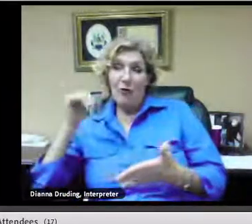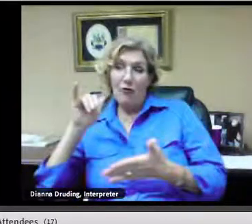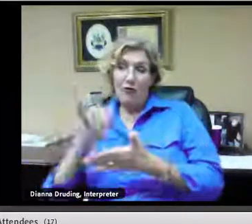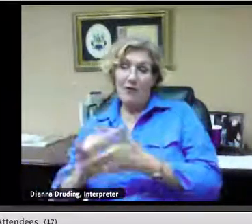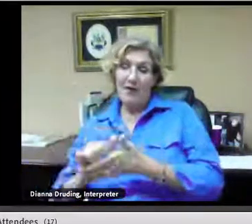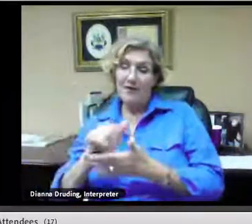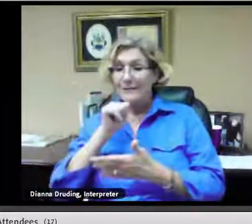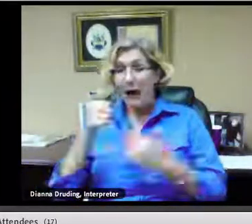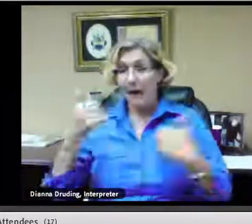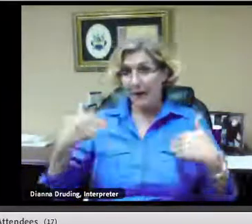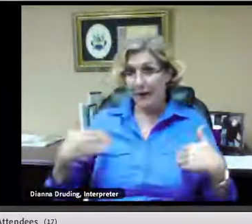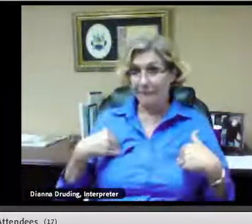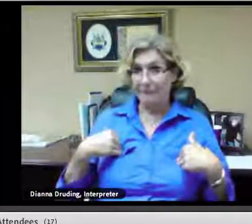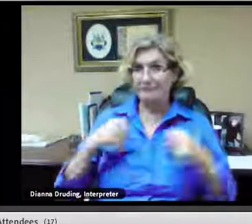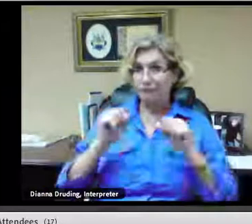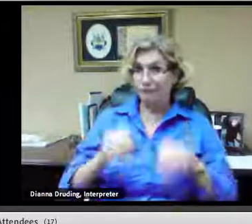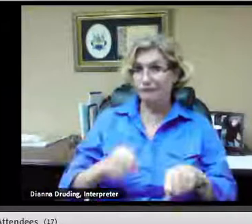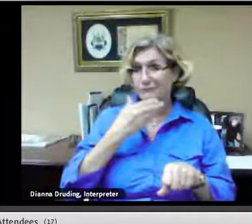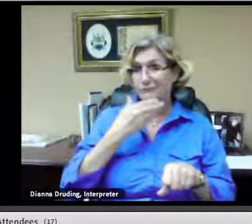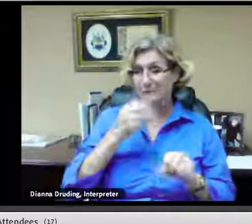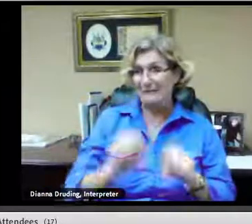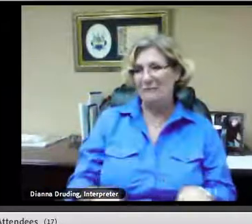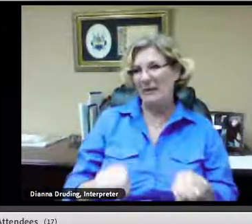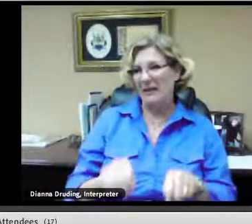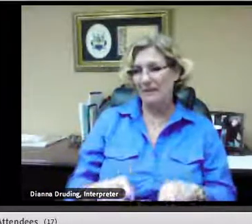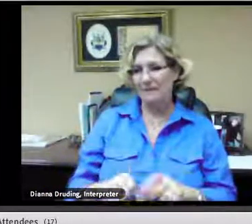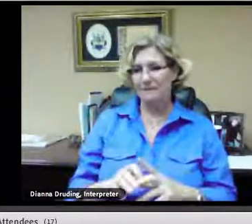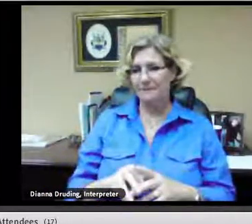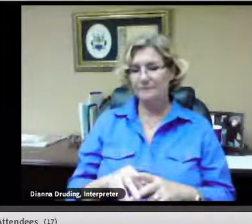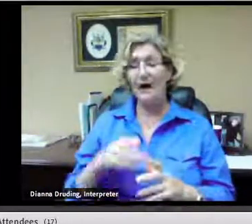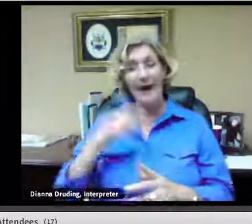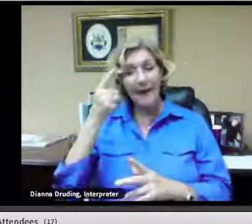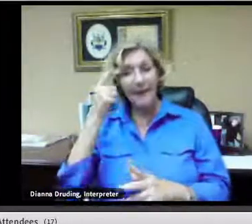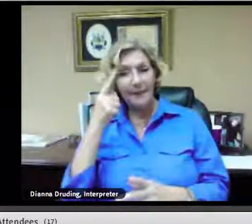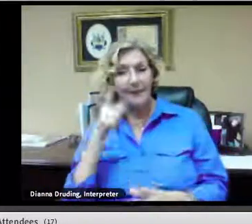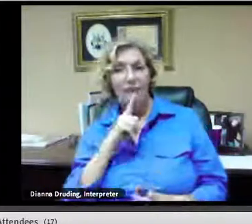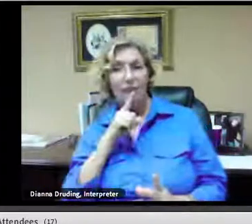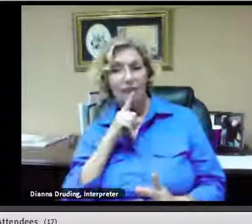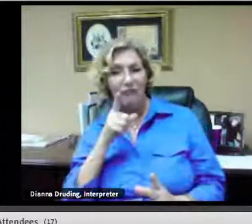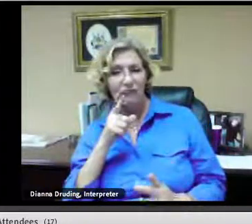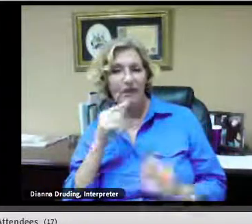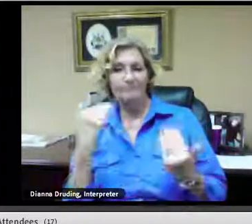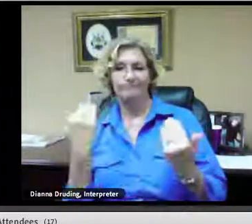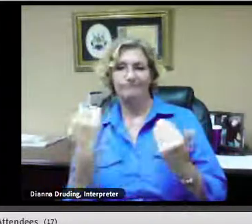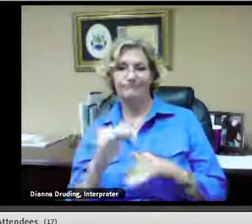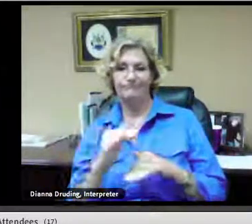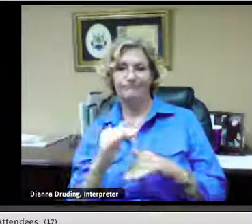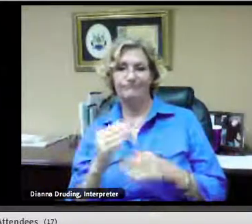I think it ultimately marginalizes a lot of people, and it forces us to create a lot of complicated categories